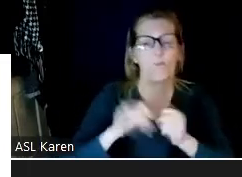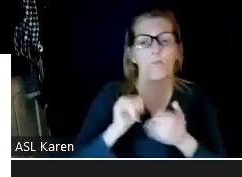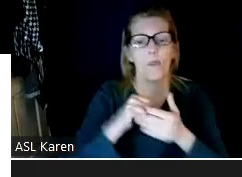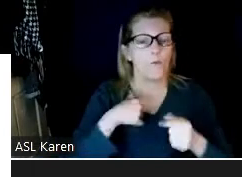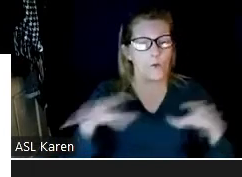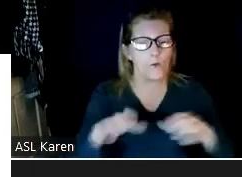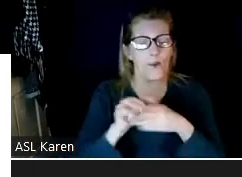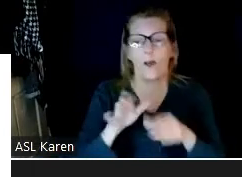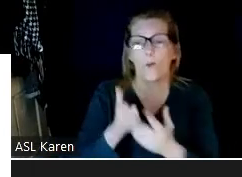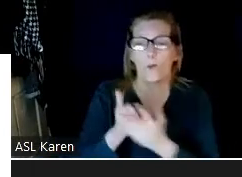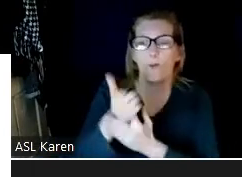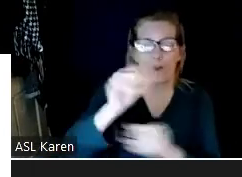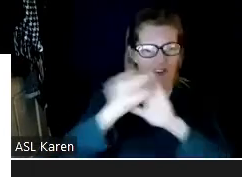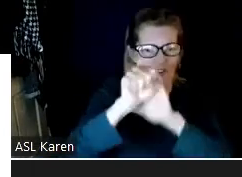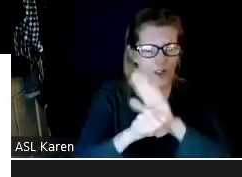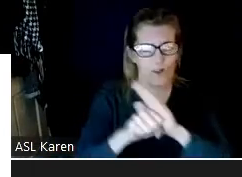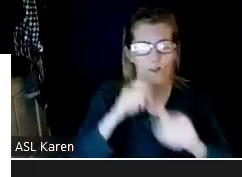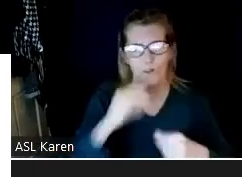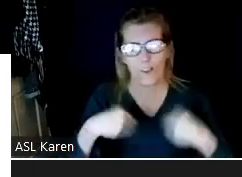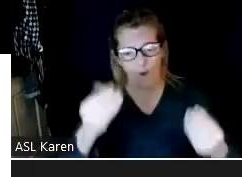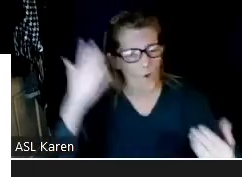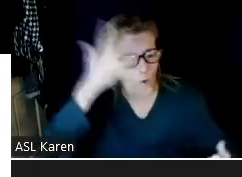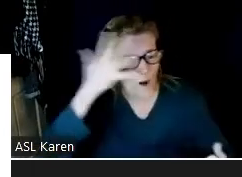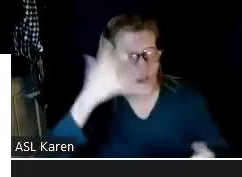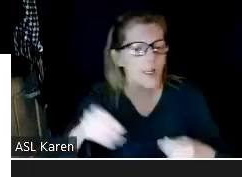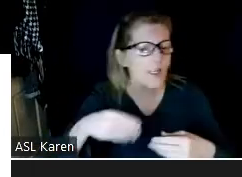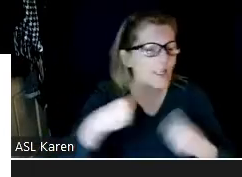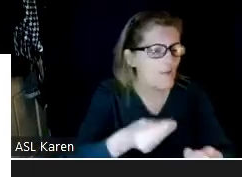across the state to maximize awareness and use of public workforce resources.